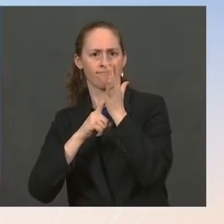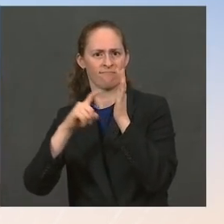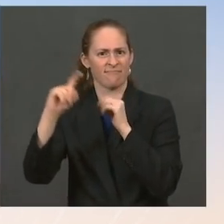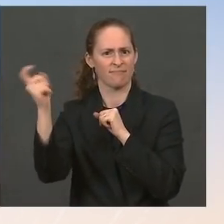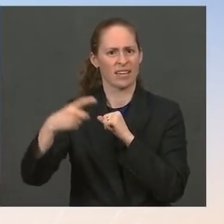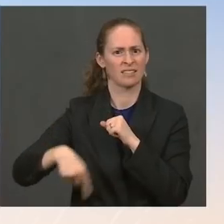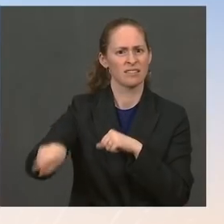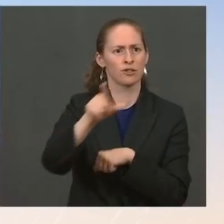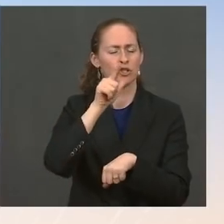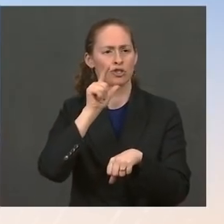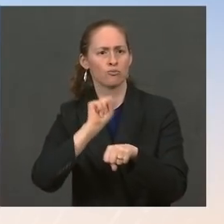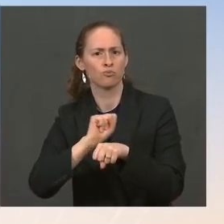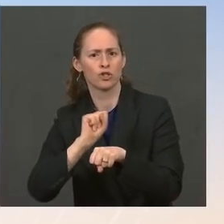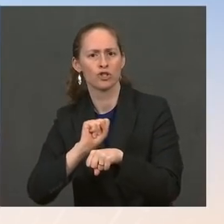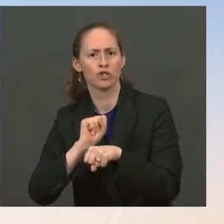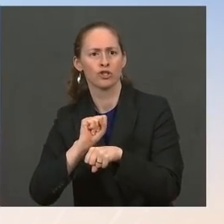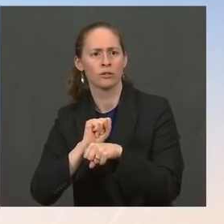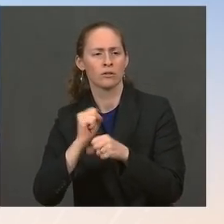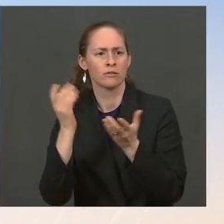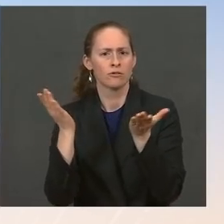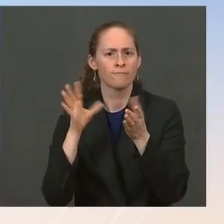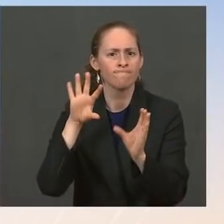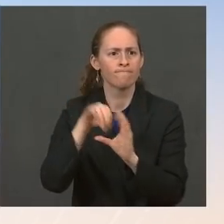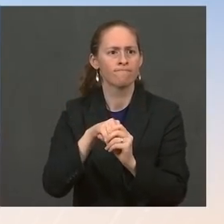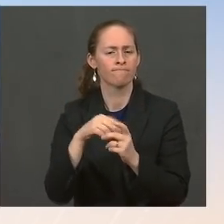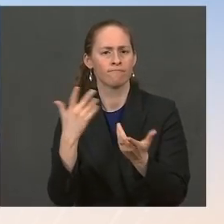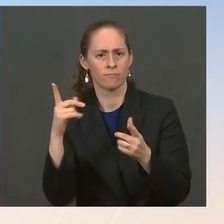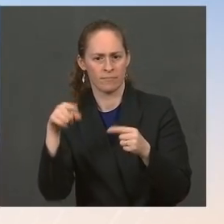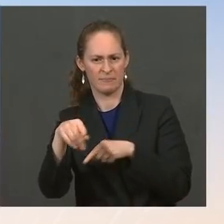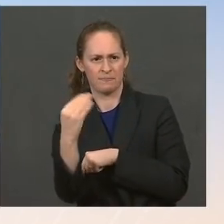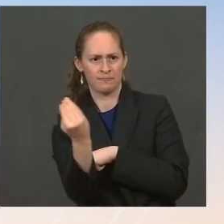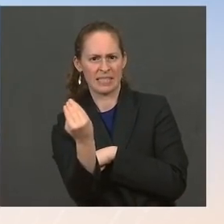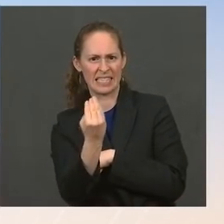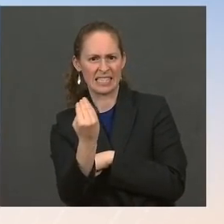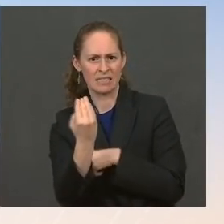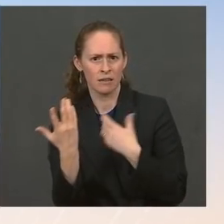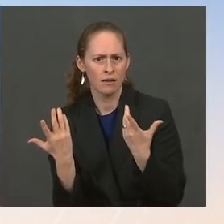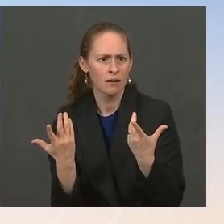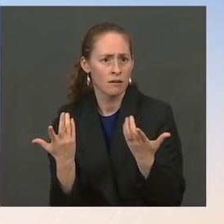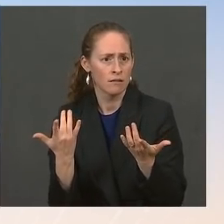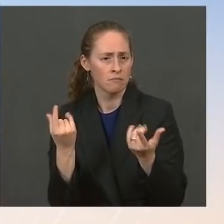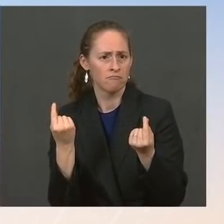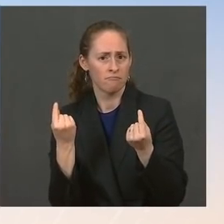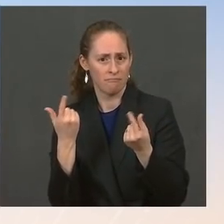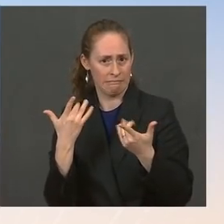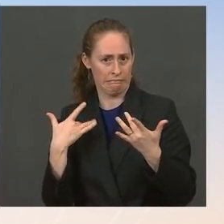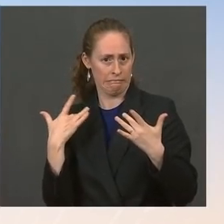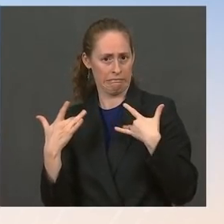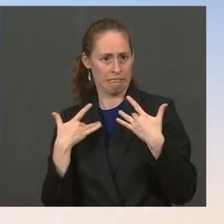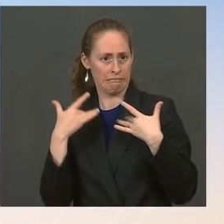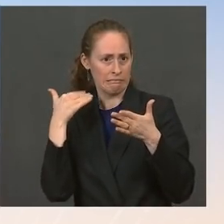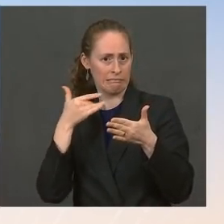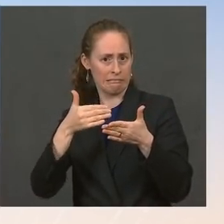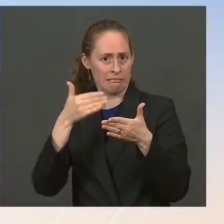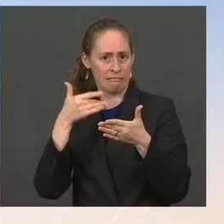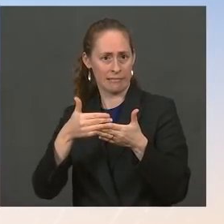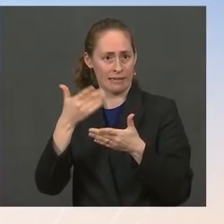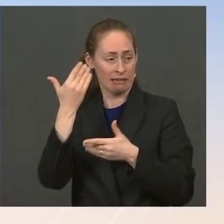on what the implementation is going to be like? And are there any concerns about possibly having staffing shortages because of that?